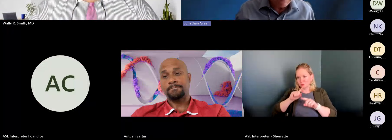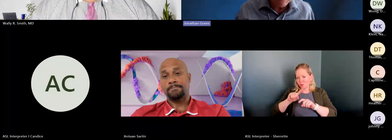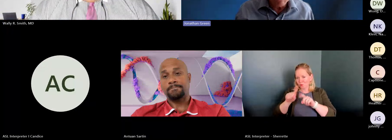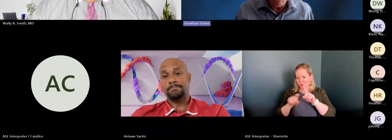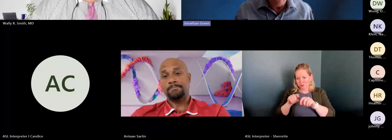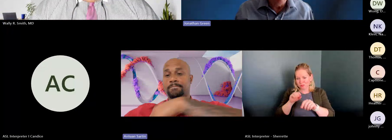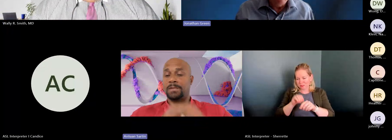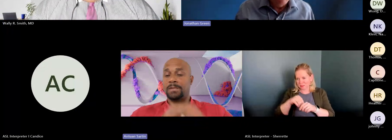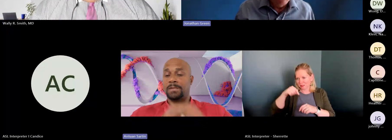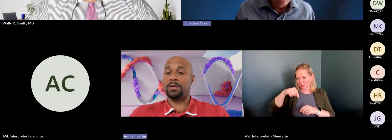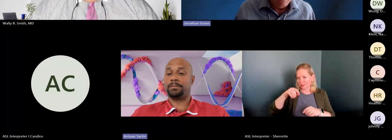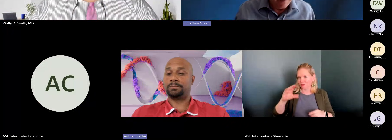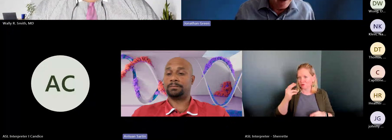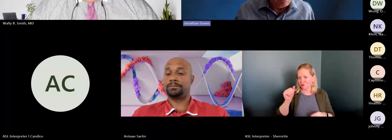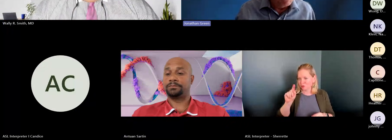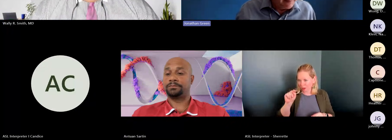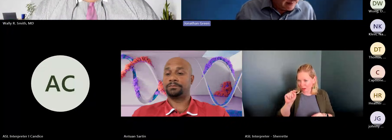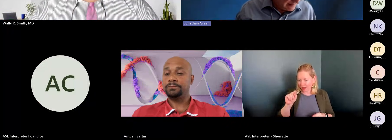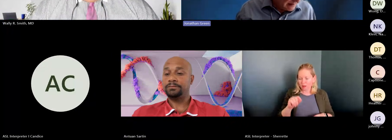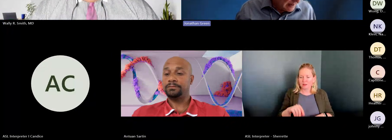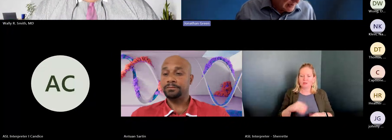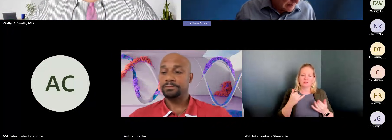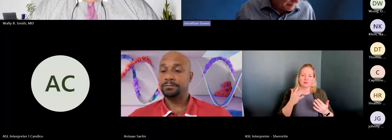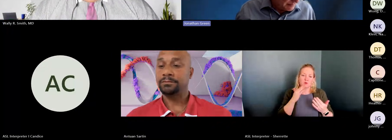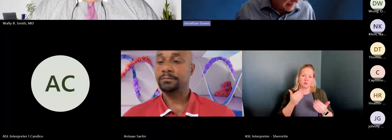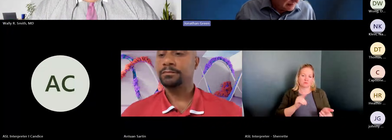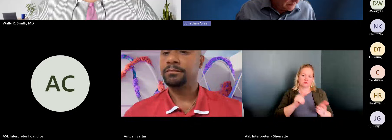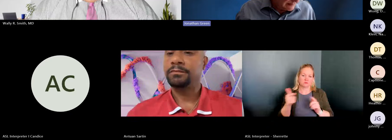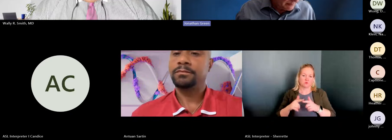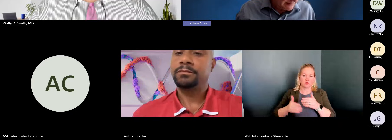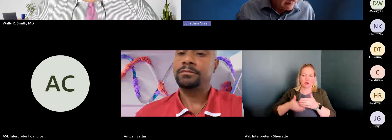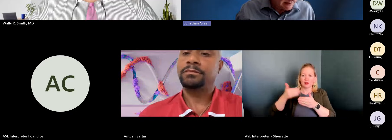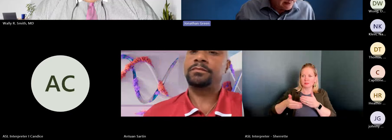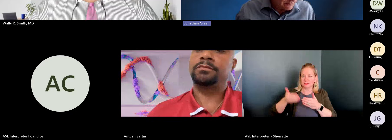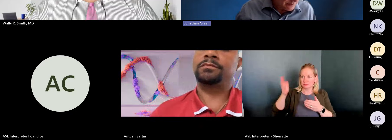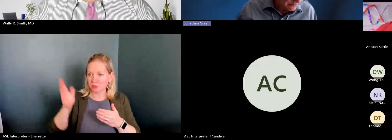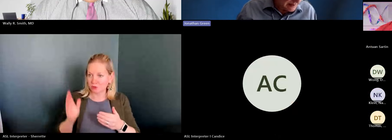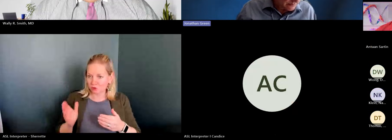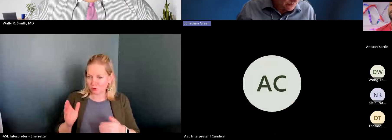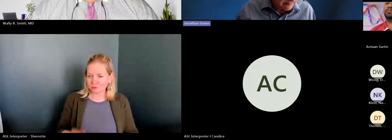Jonathan Green: So, at this point, I am really pleased to introduce Dr.